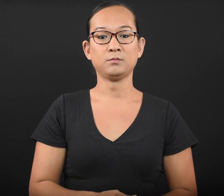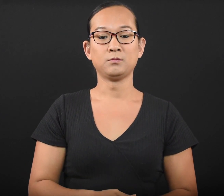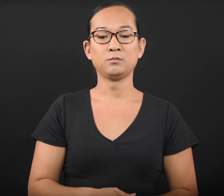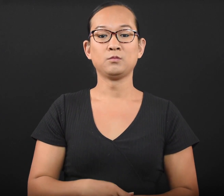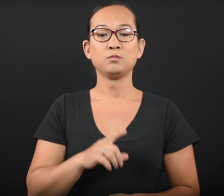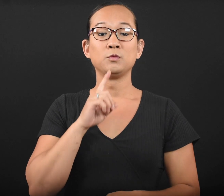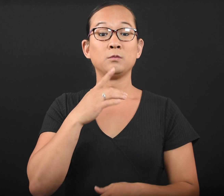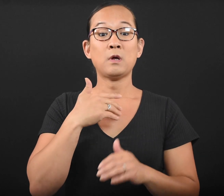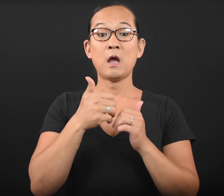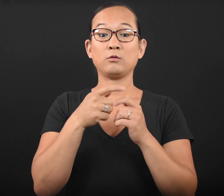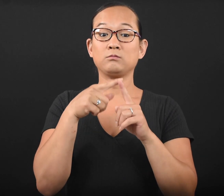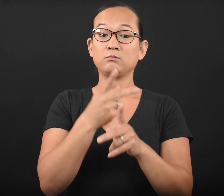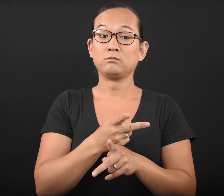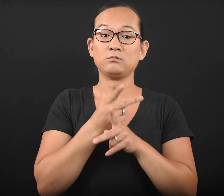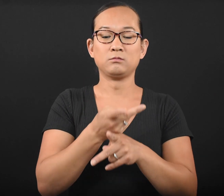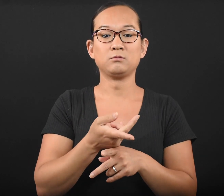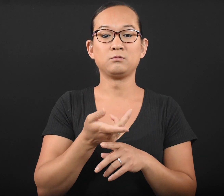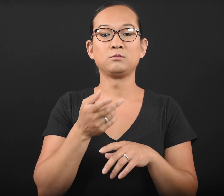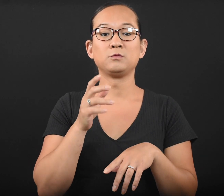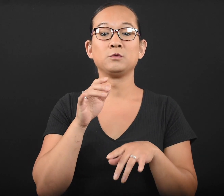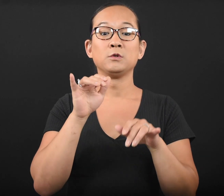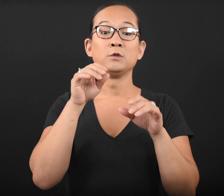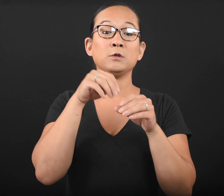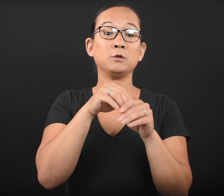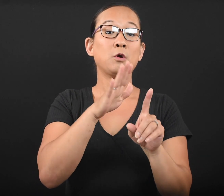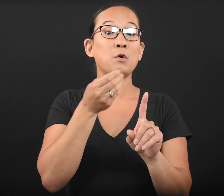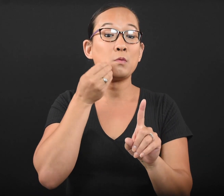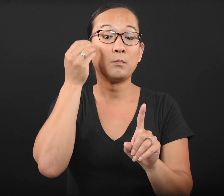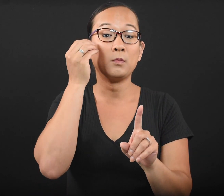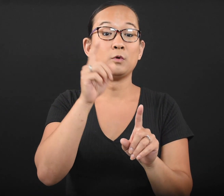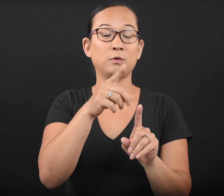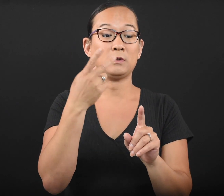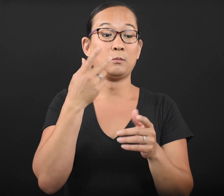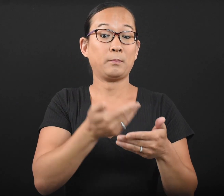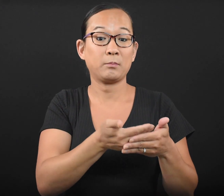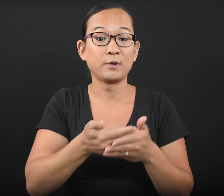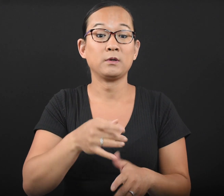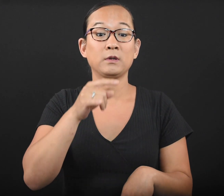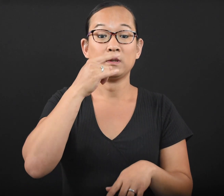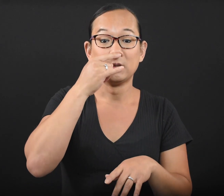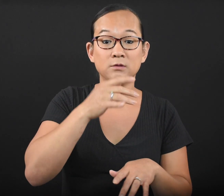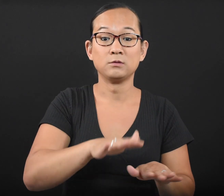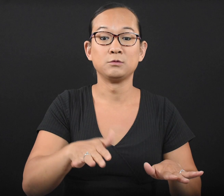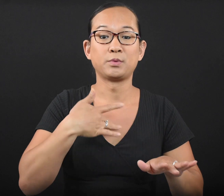The likelihood of COVID-19 being spread on shoes and infecting individuals is very low.